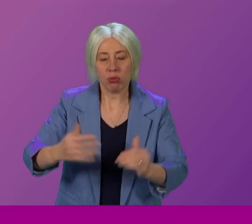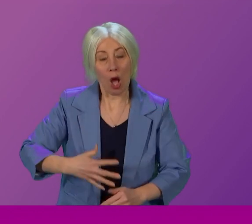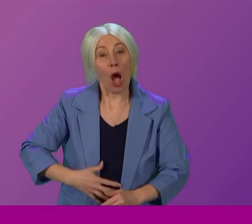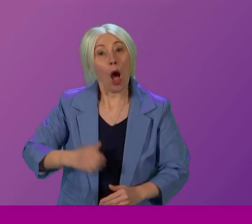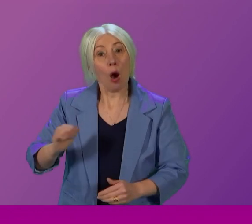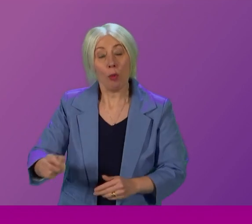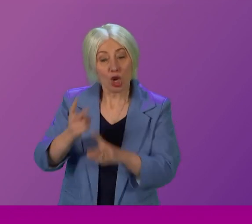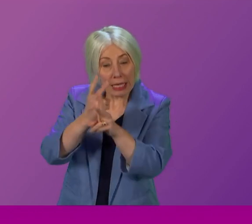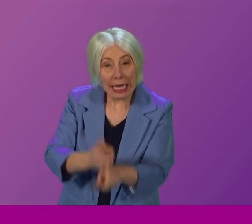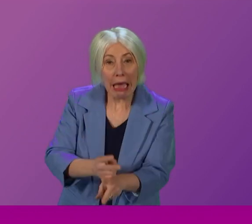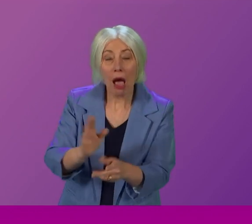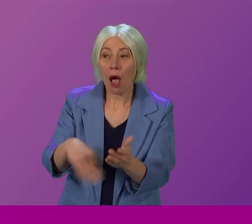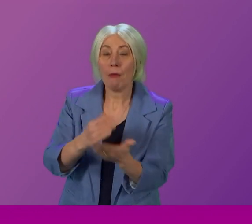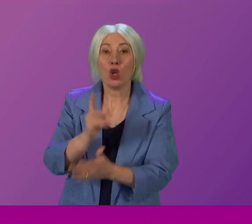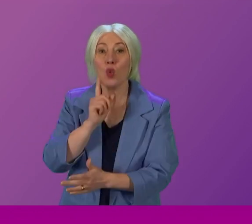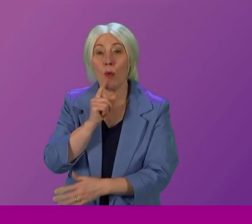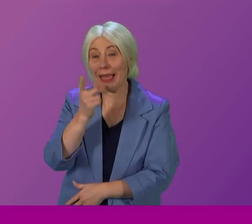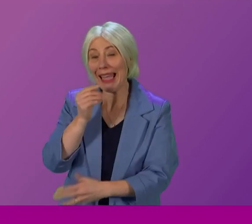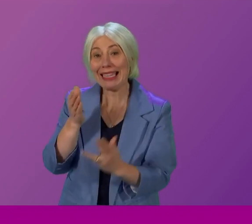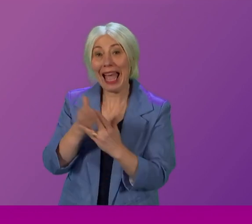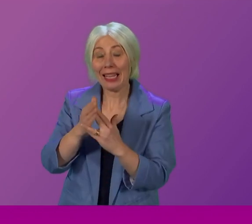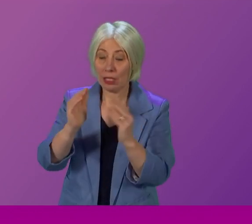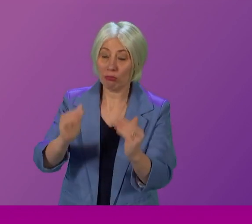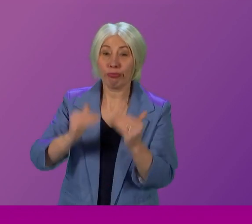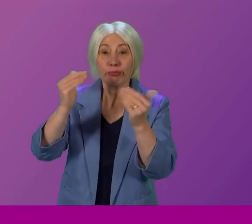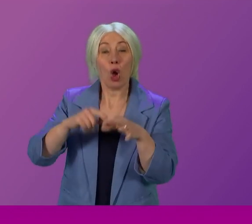and ensuring that women have access to high-quality abortion care in Scotland,